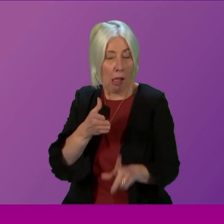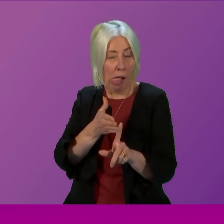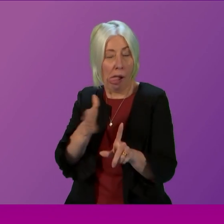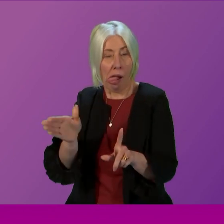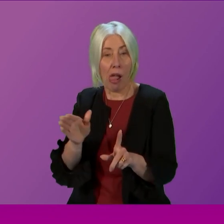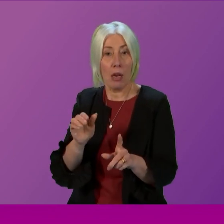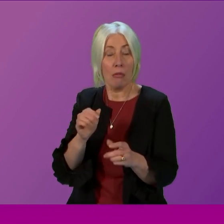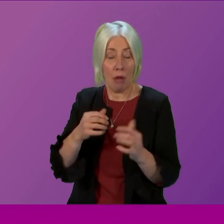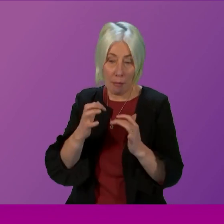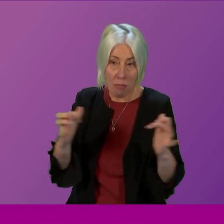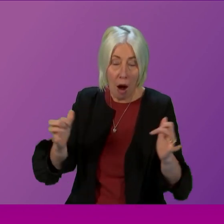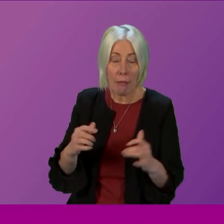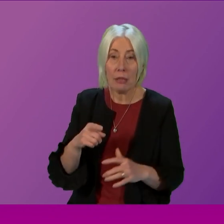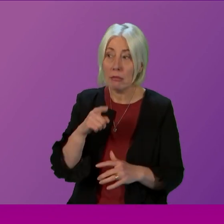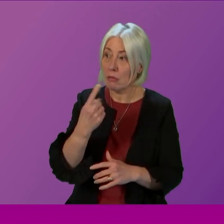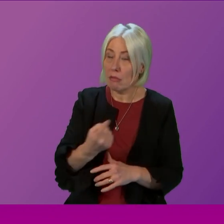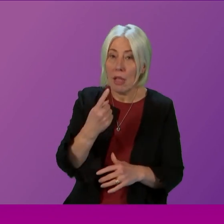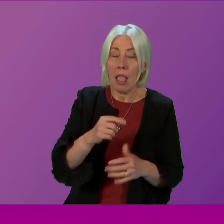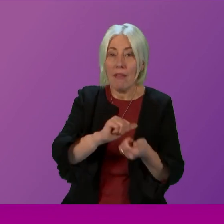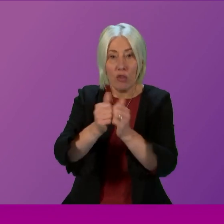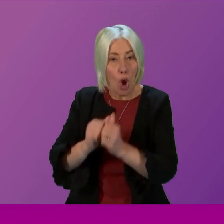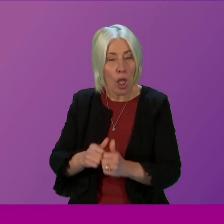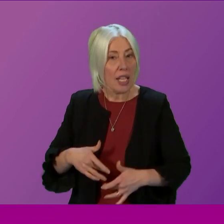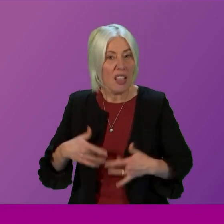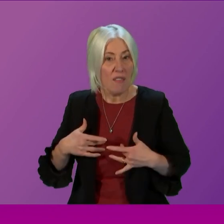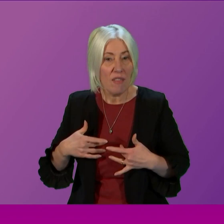why she and her colleagues feel that it is unnecessary to abide by our codes,